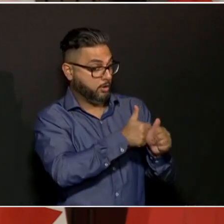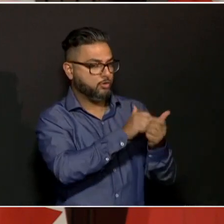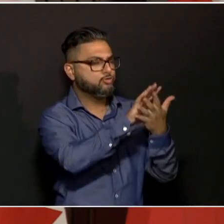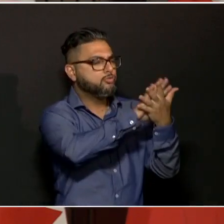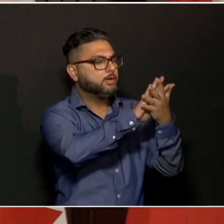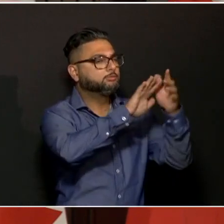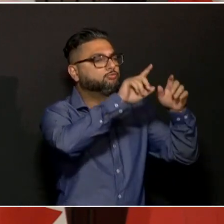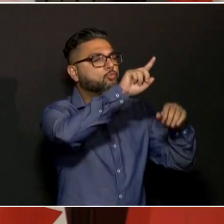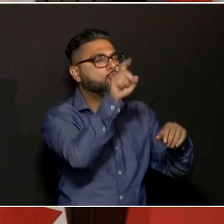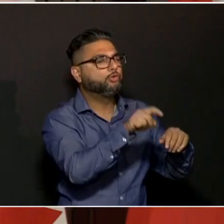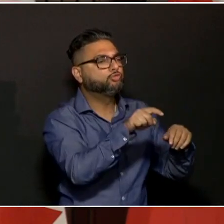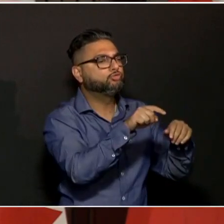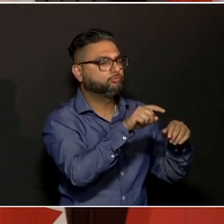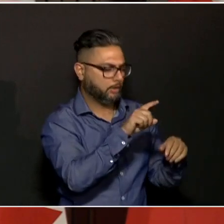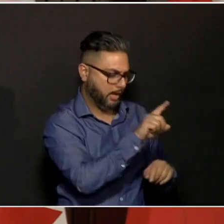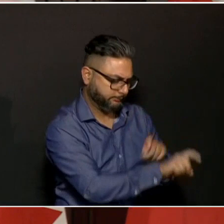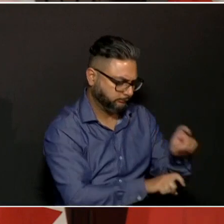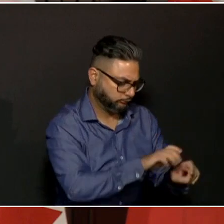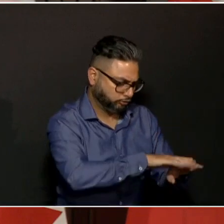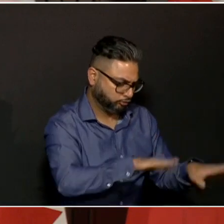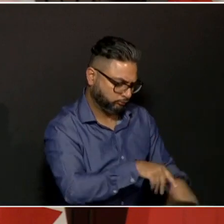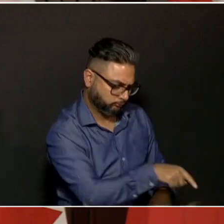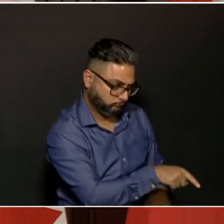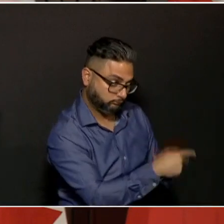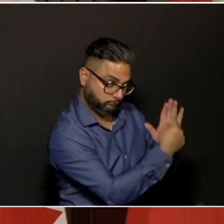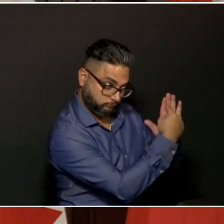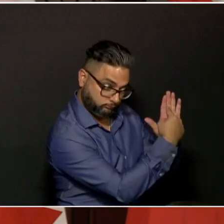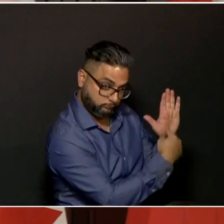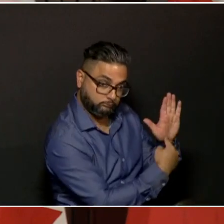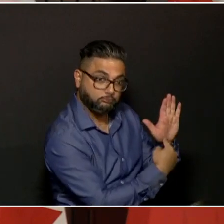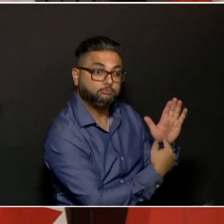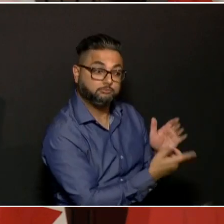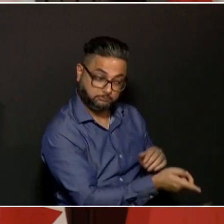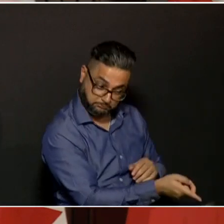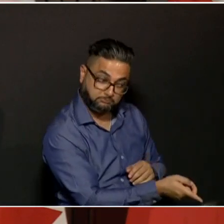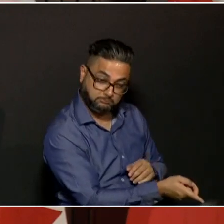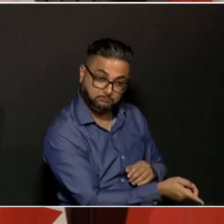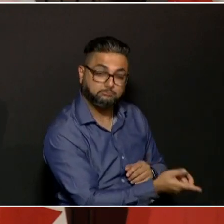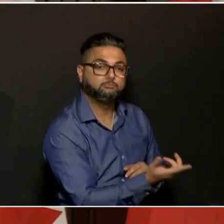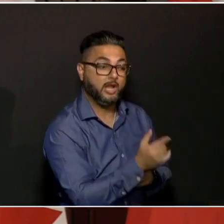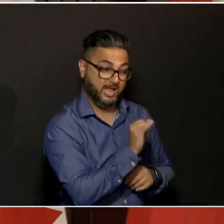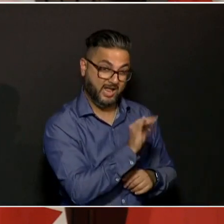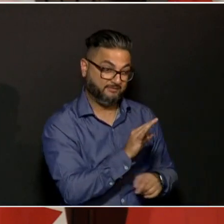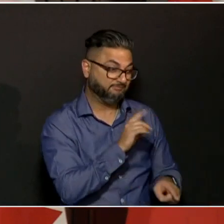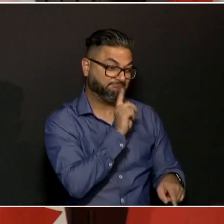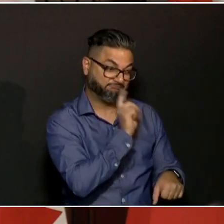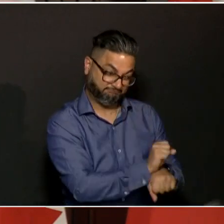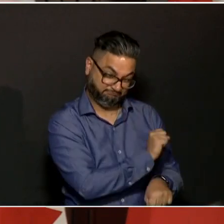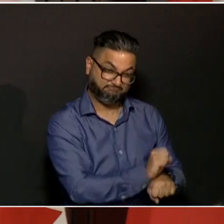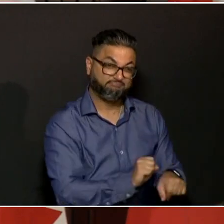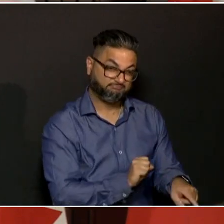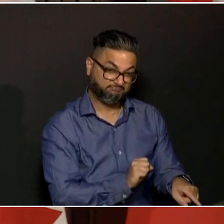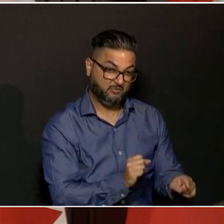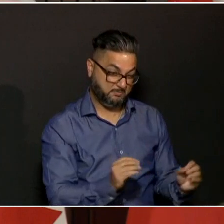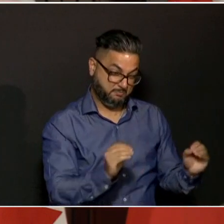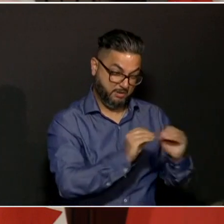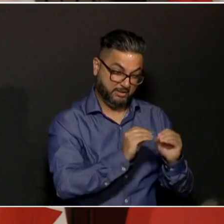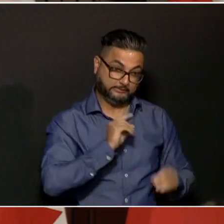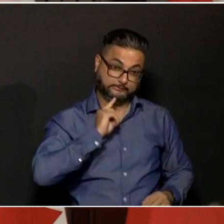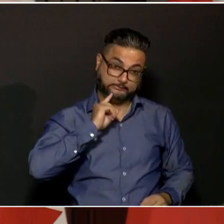to use this screening tool available every day with their child to determine how they are doing and understand if it's something that appears